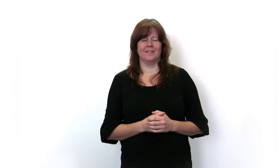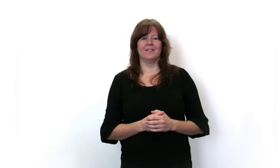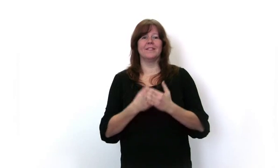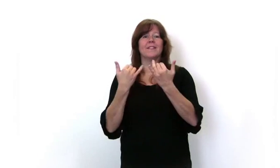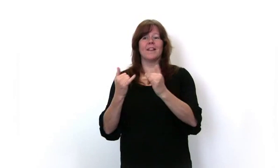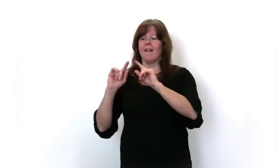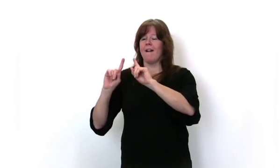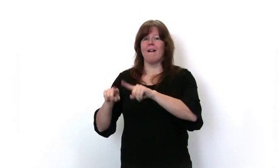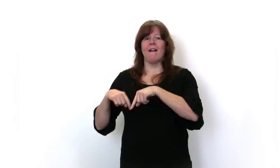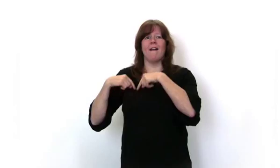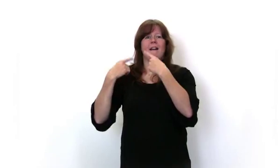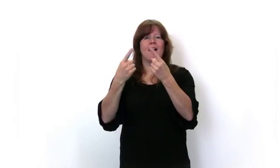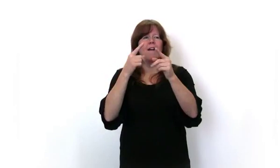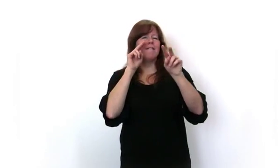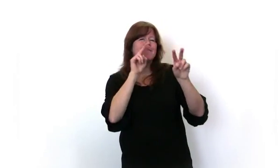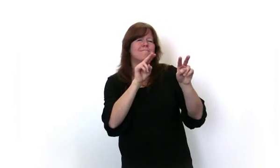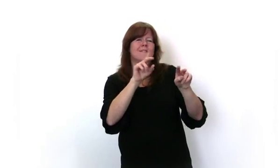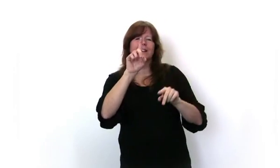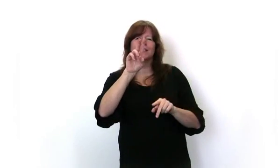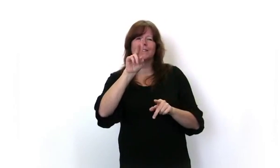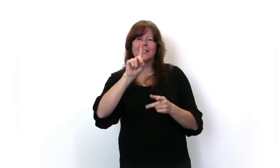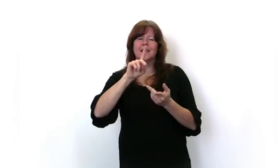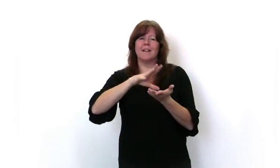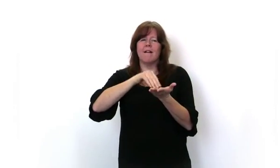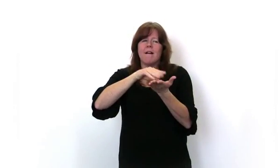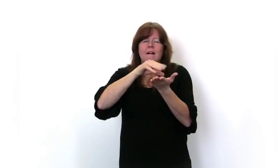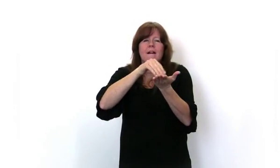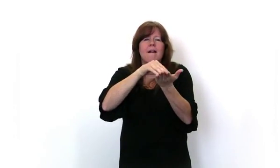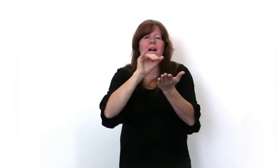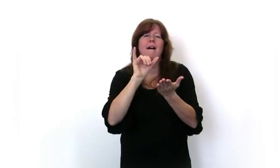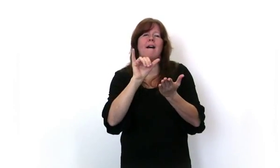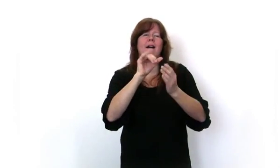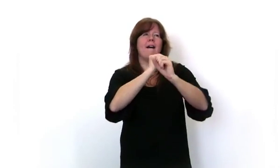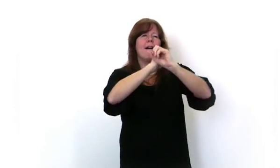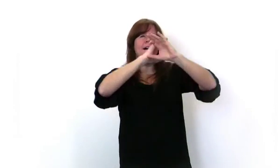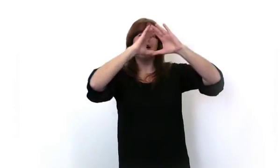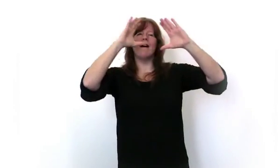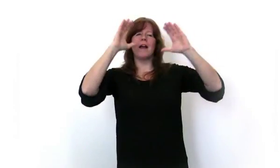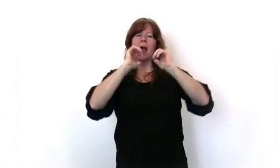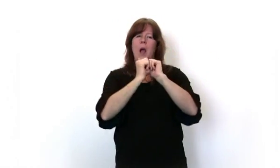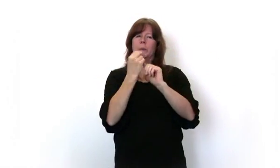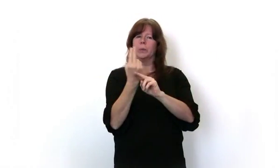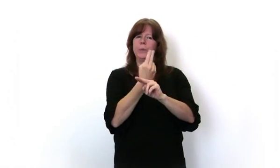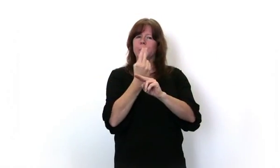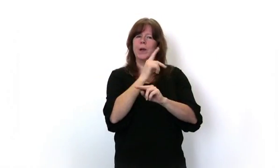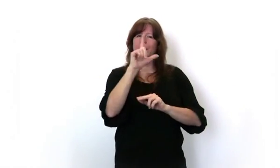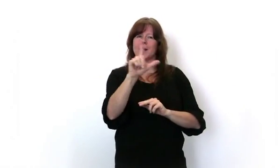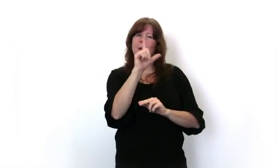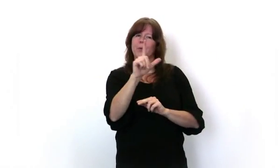Now that you have seen this DVD, you have a better understanding of how the library works. I hope that you feel comfortable now.